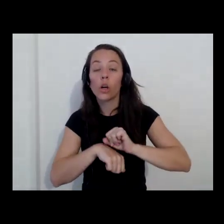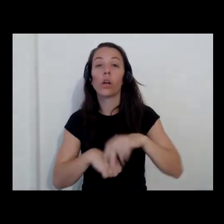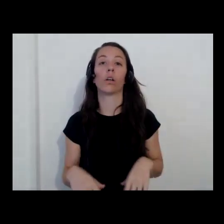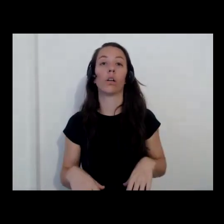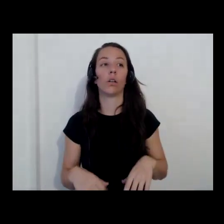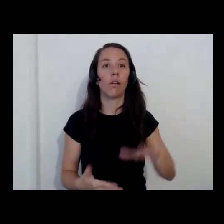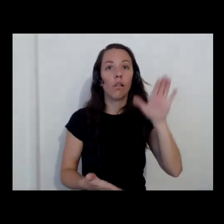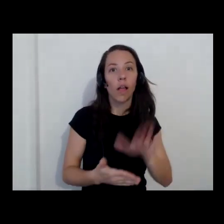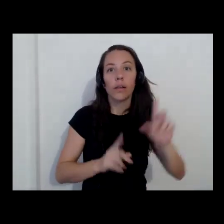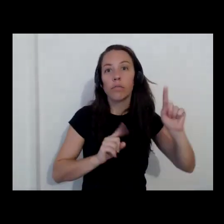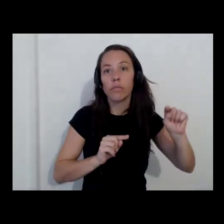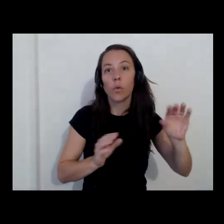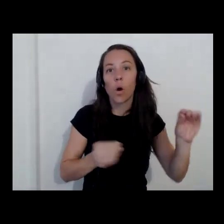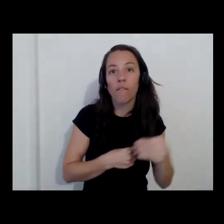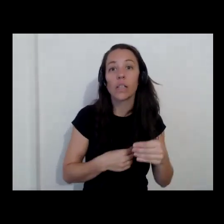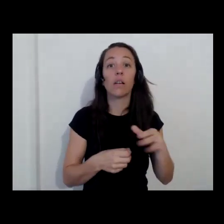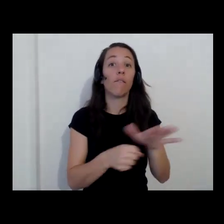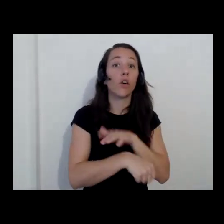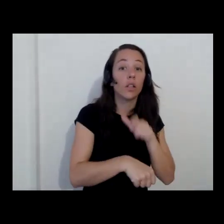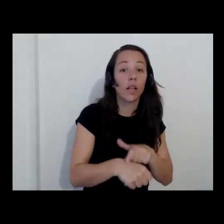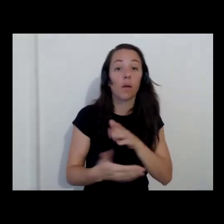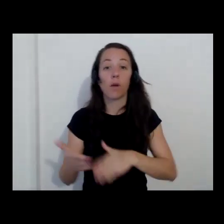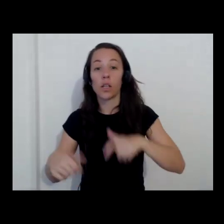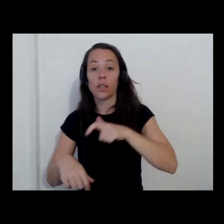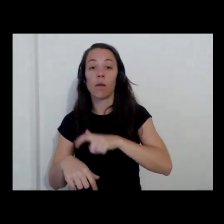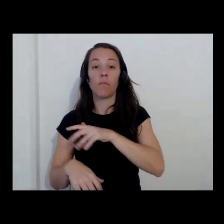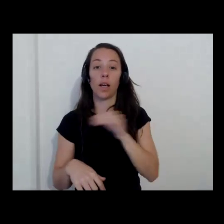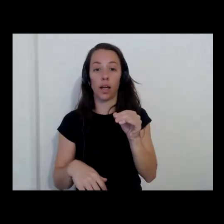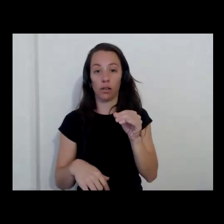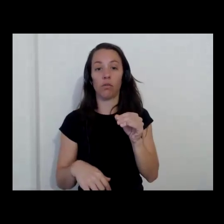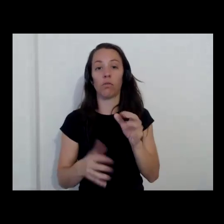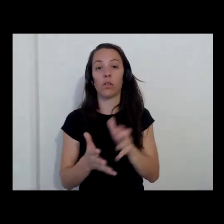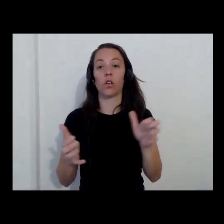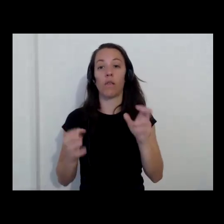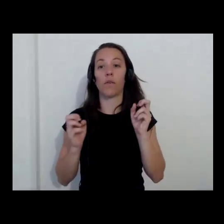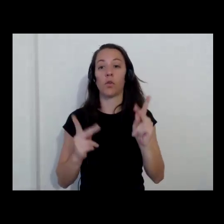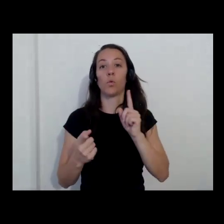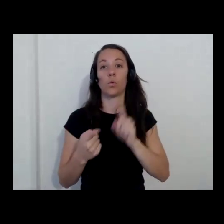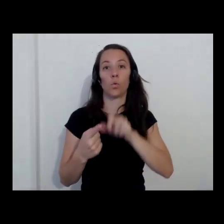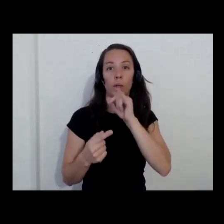full time, part time, and I think there's a lot of opportunity to really tailor the career